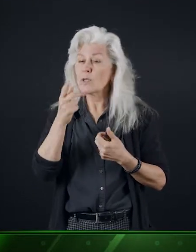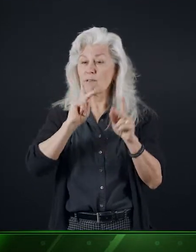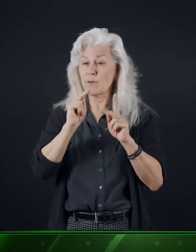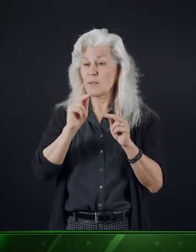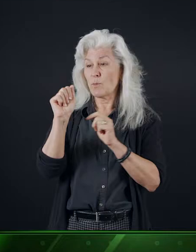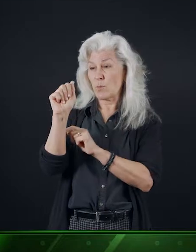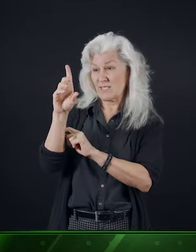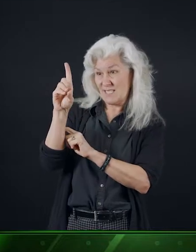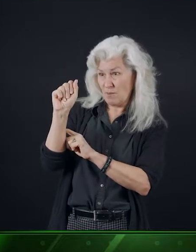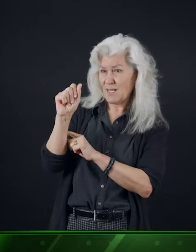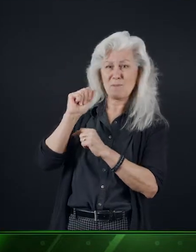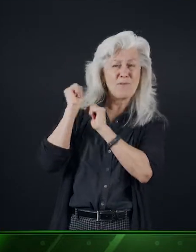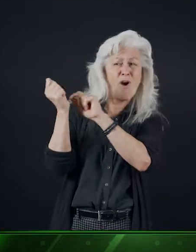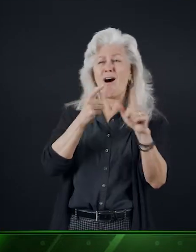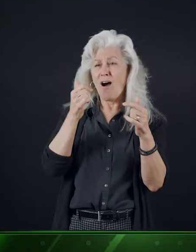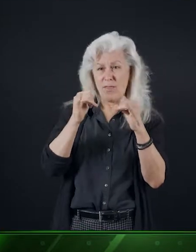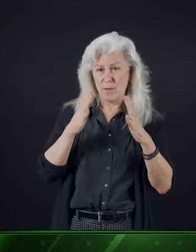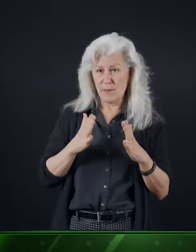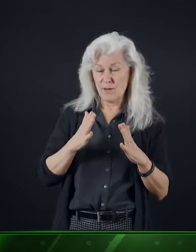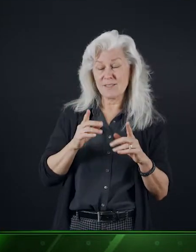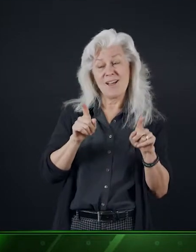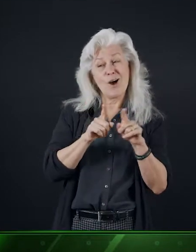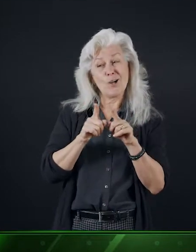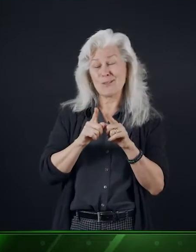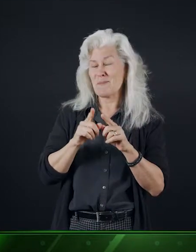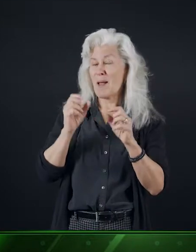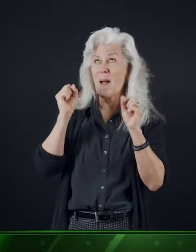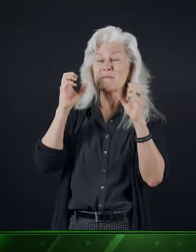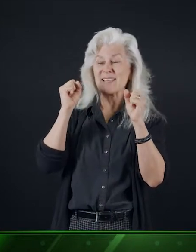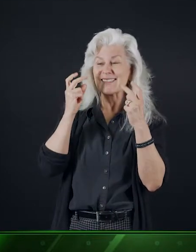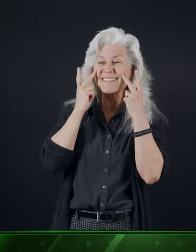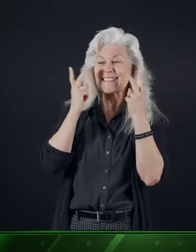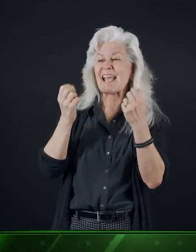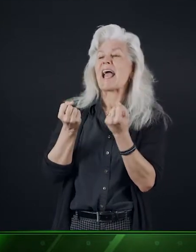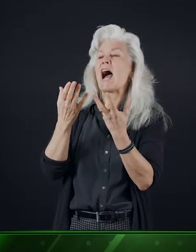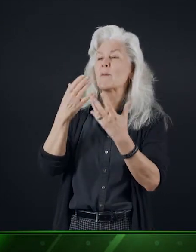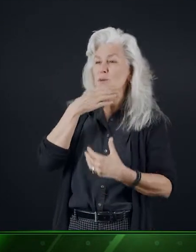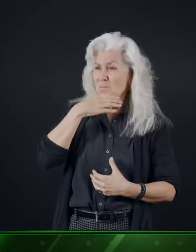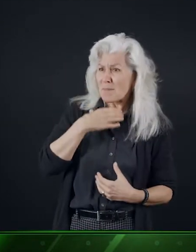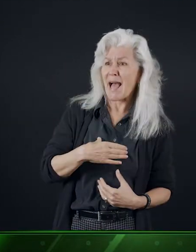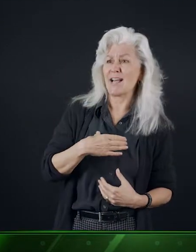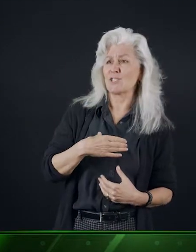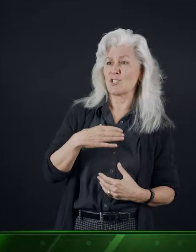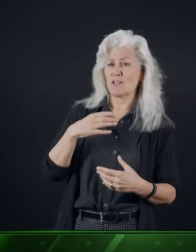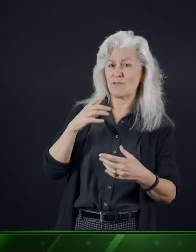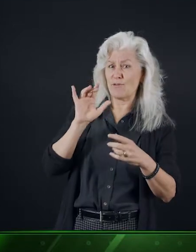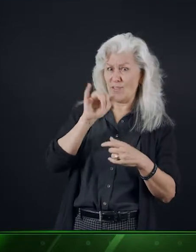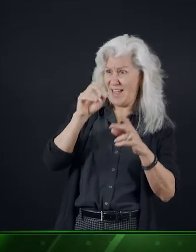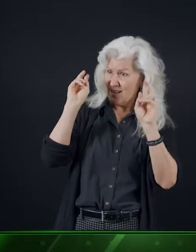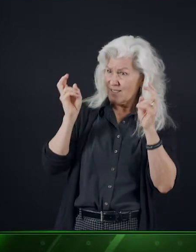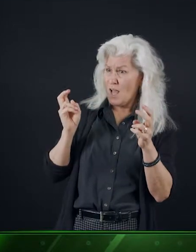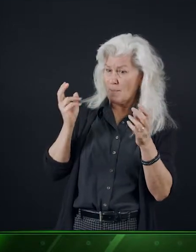Also, I have to say it's been incredible to see how much passion there is for this topic, both in our studio and in the community.